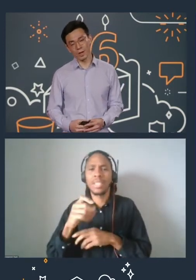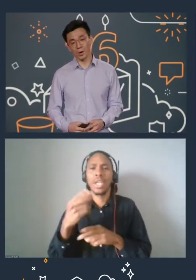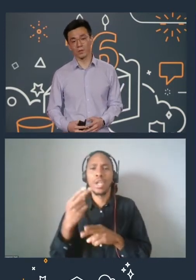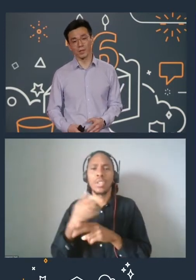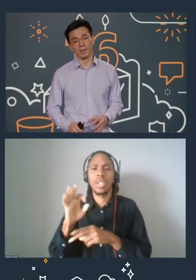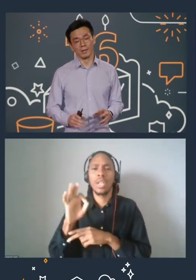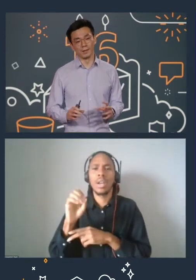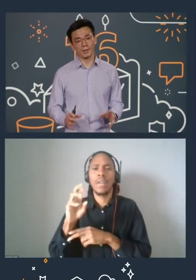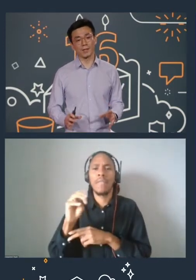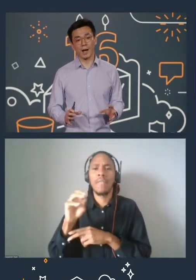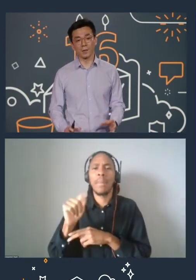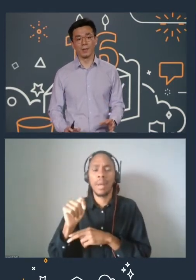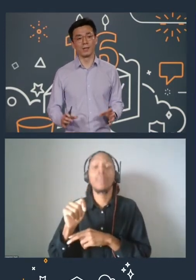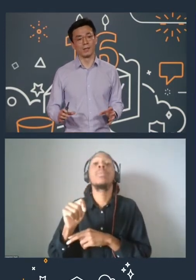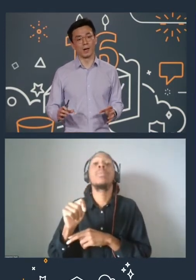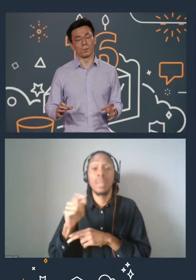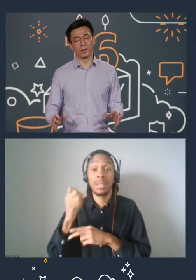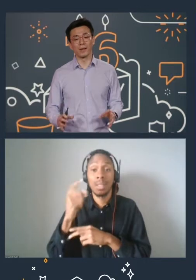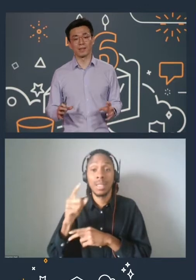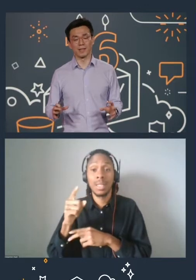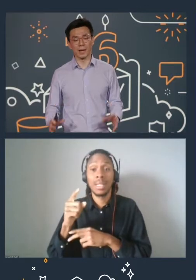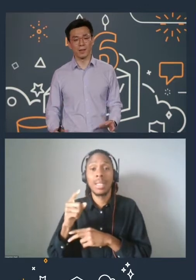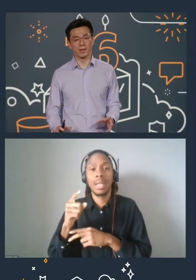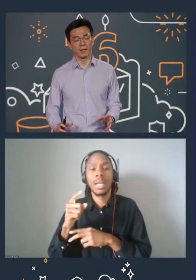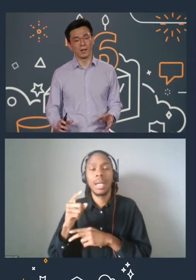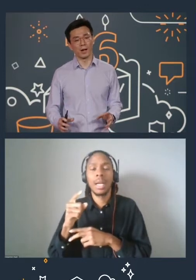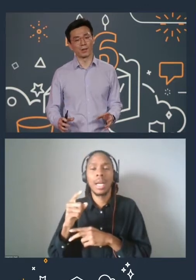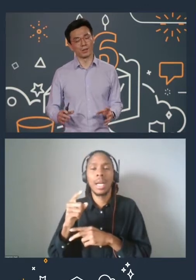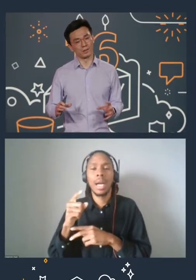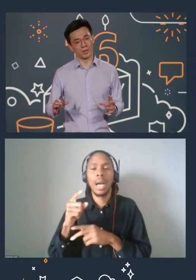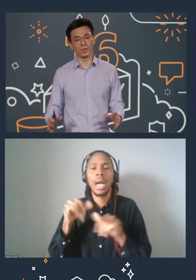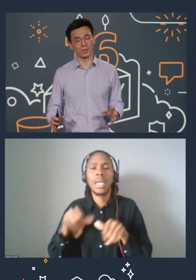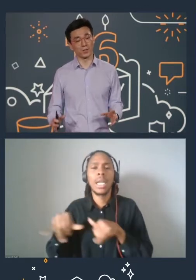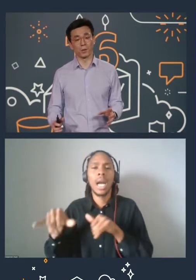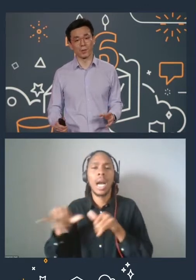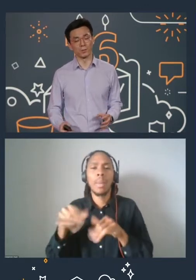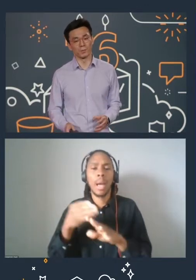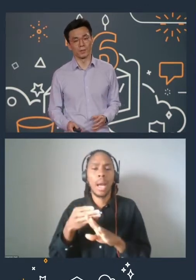However, this common prefix naming, there's a problem.